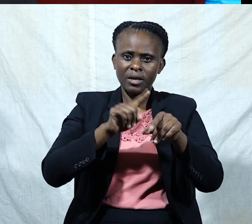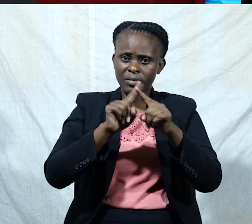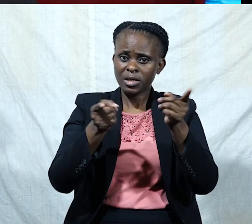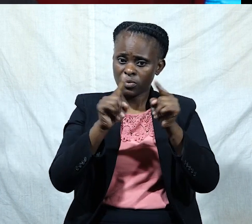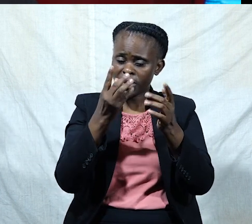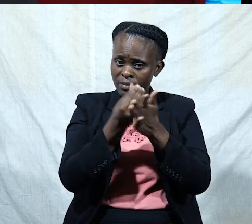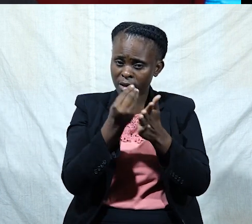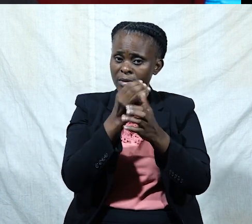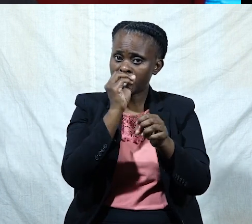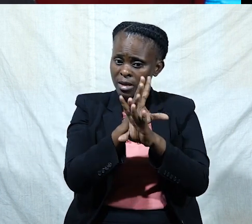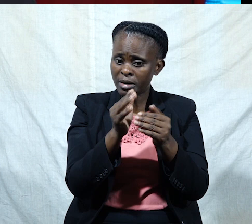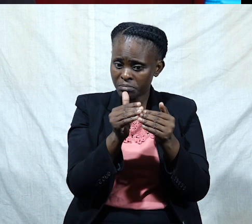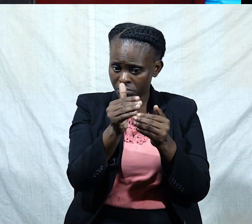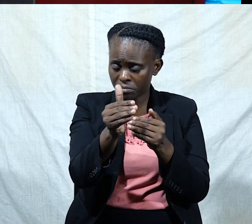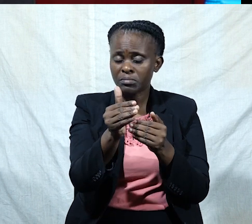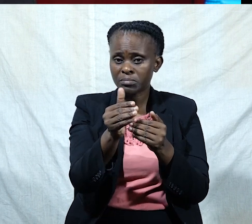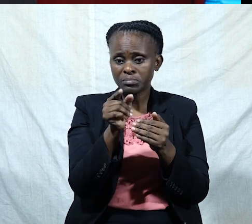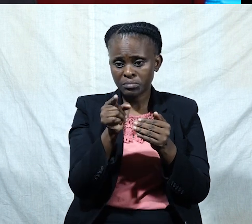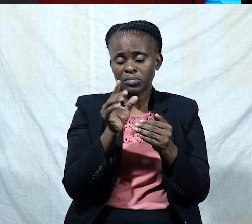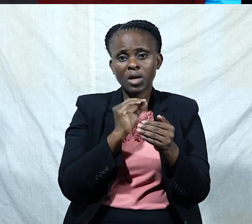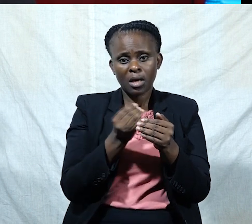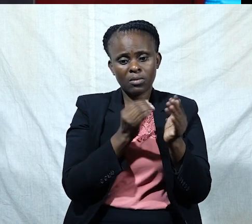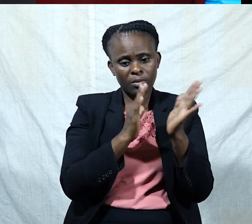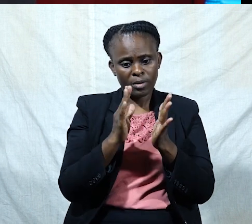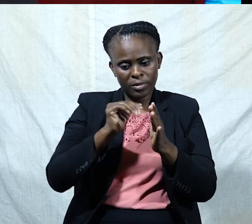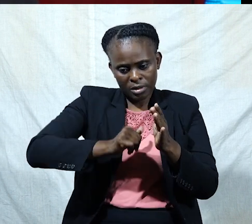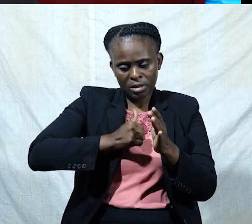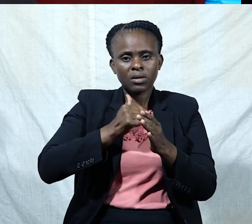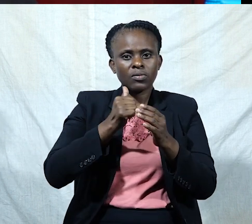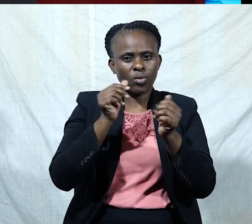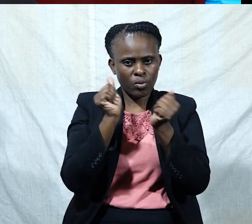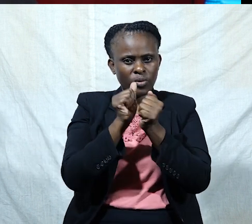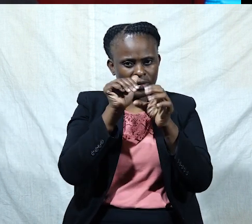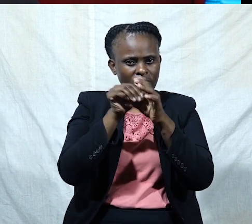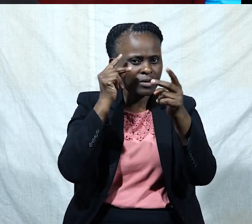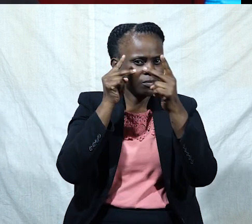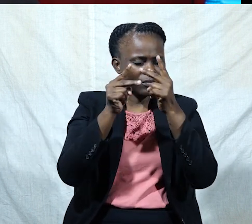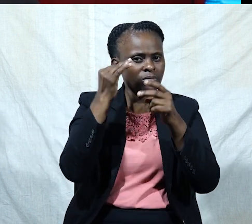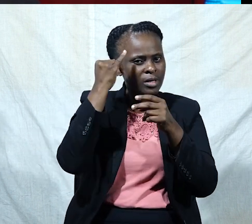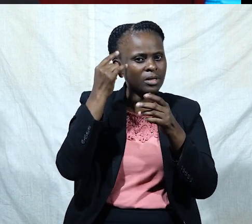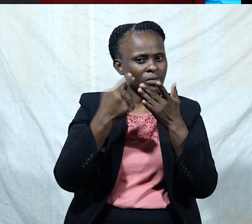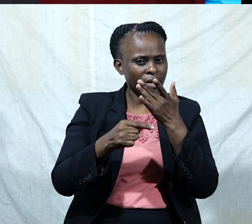being available in due course, and this is our plan as part of our vision, the idea is to ensure that